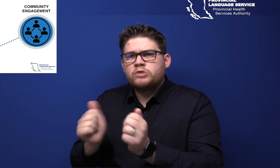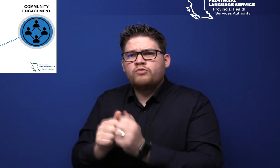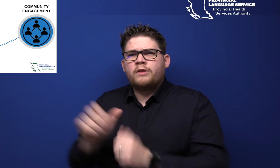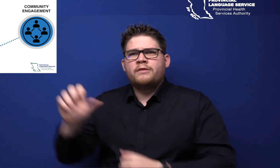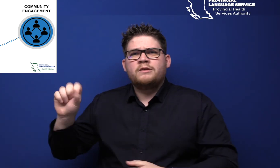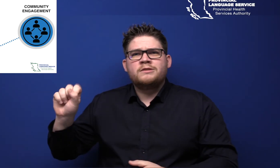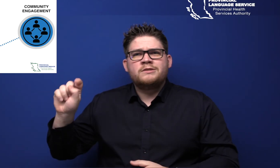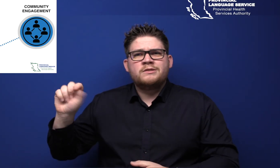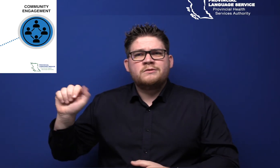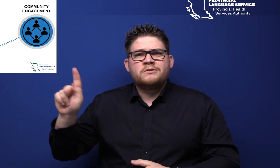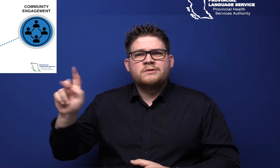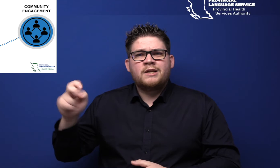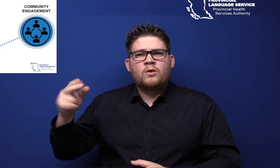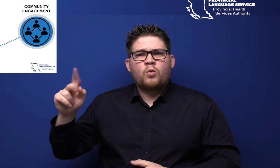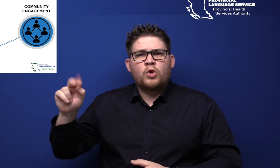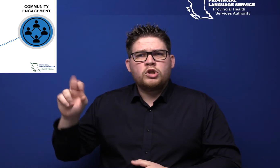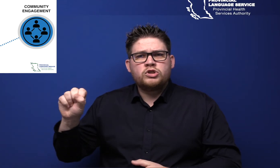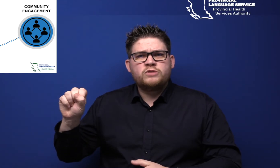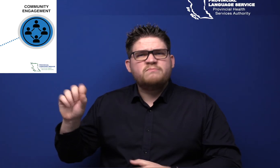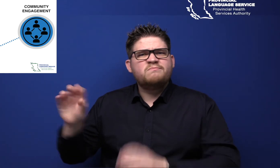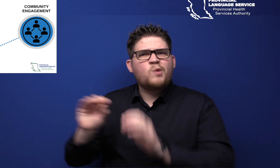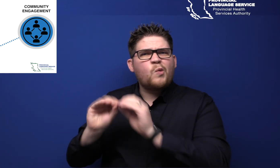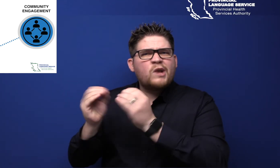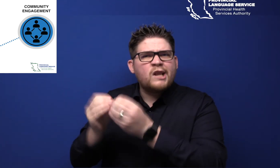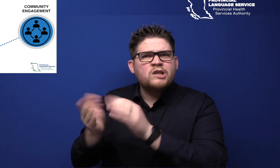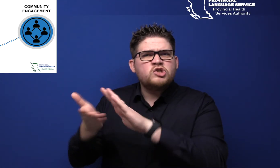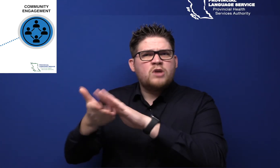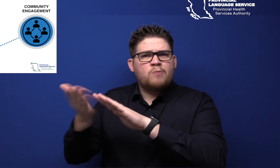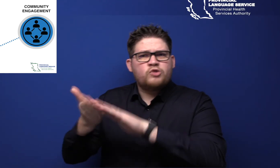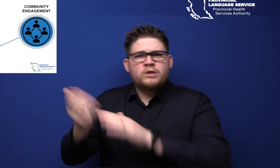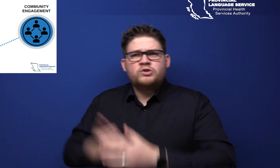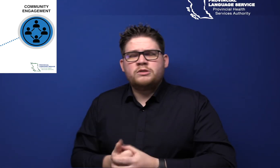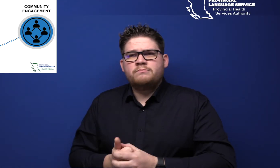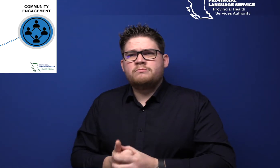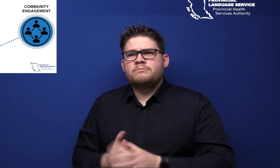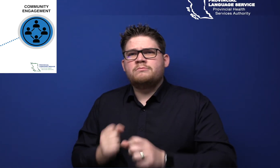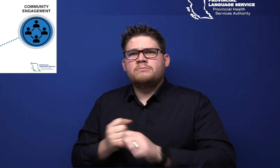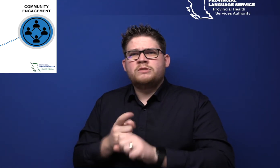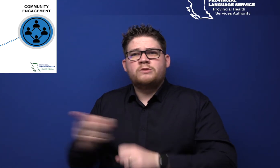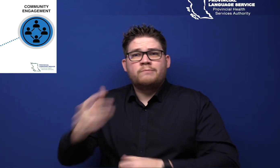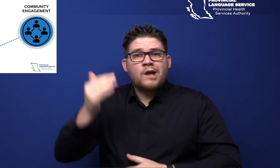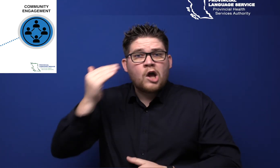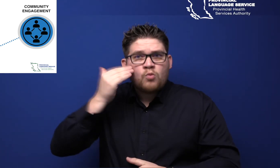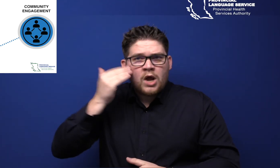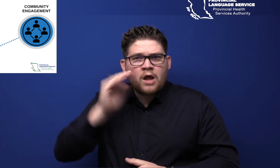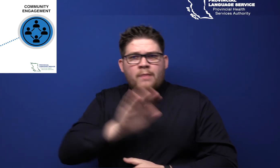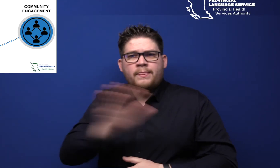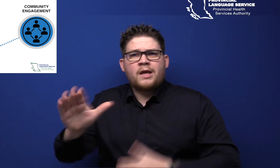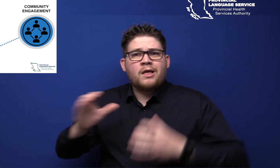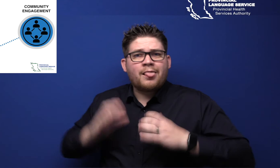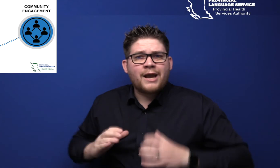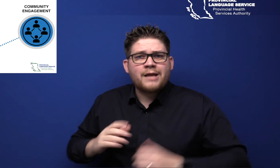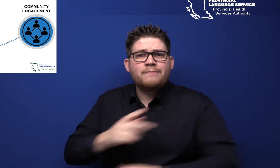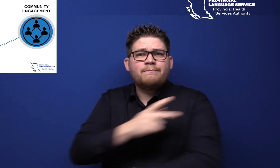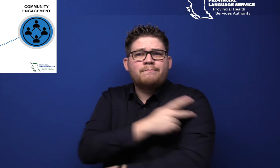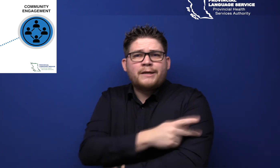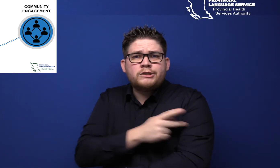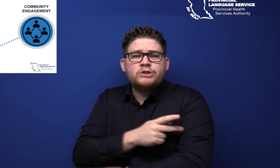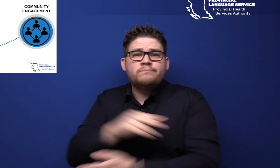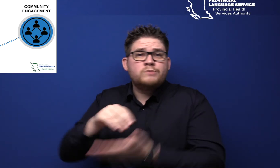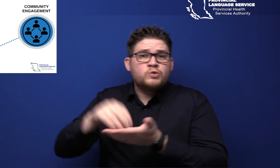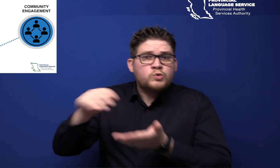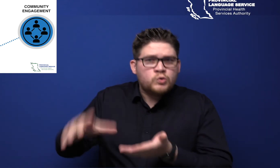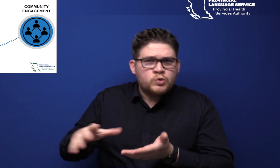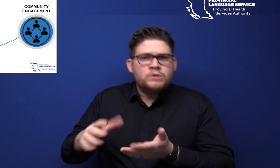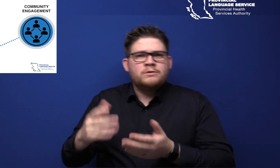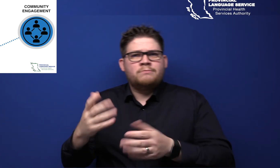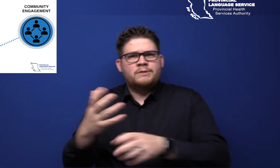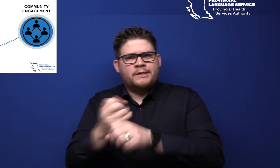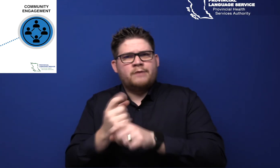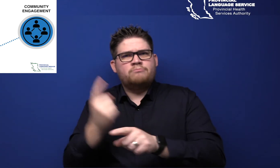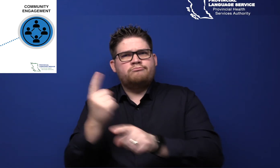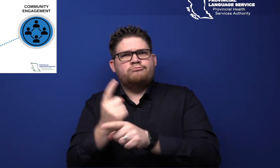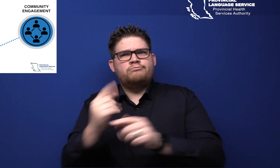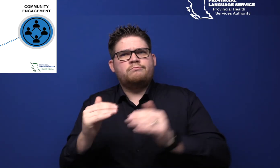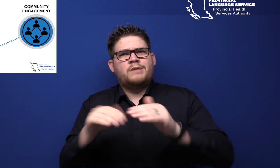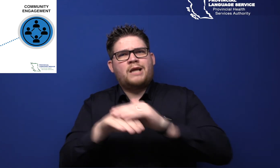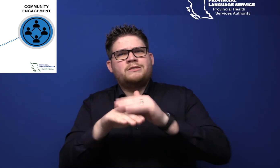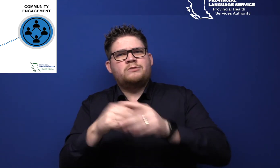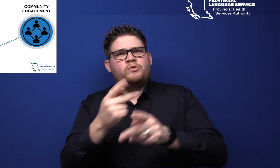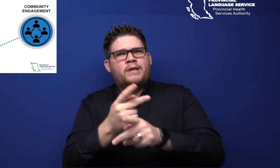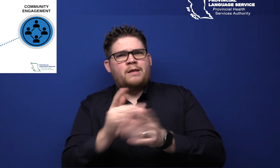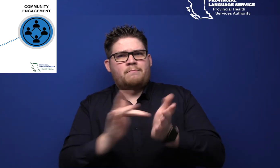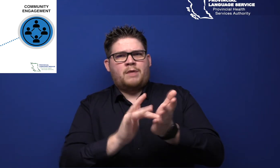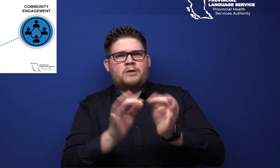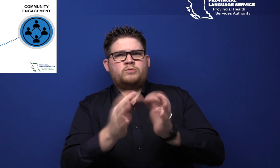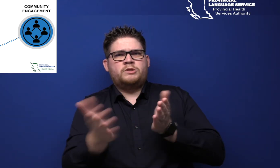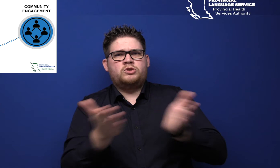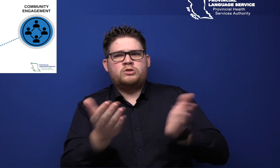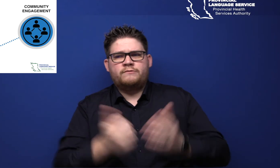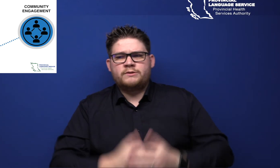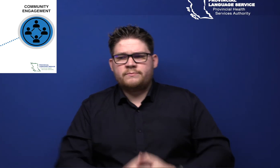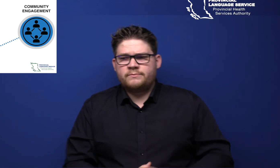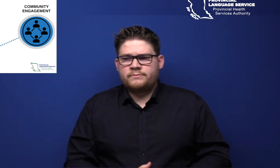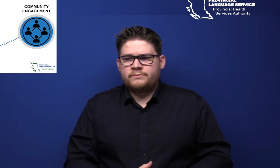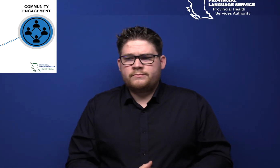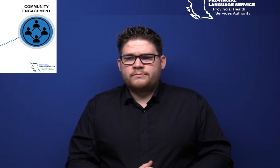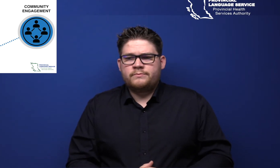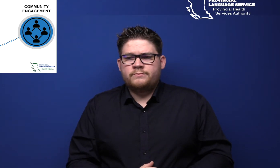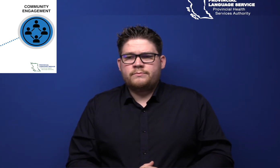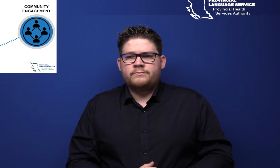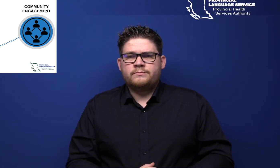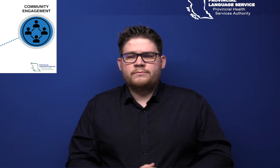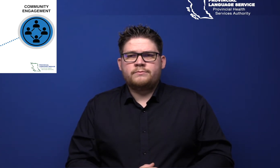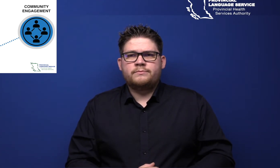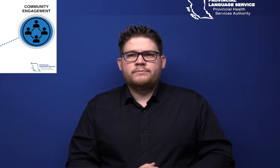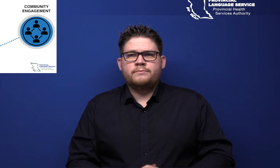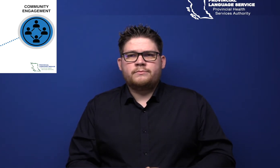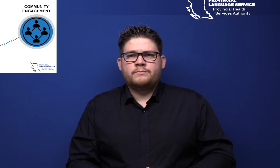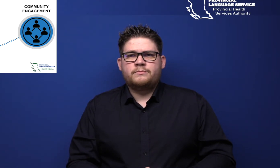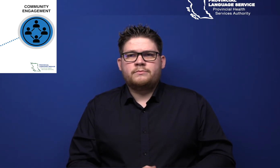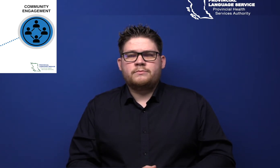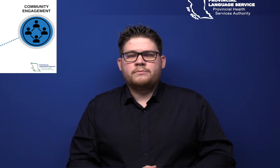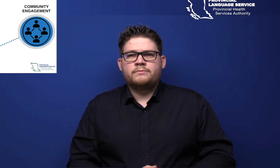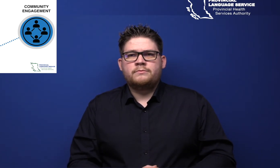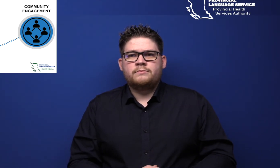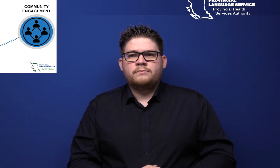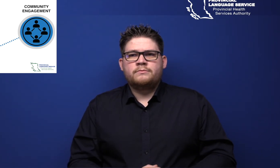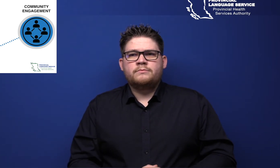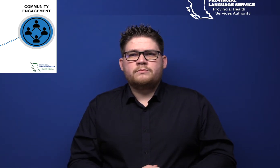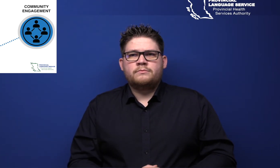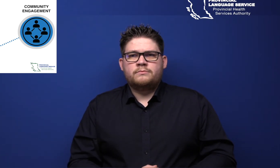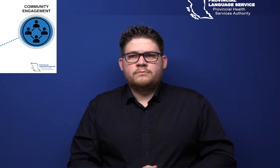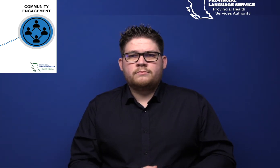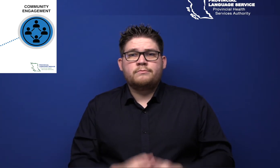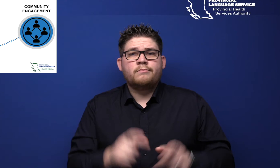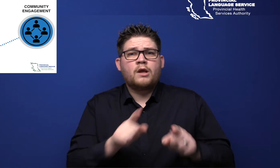I WORK CLOSELY WITH STAKEHOLDERS. MAKING SURE THAT CLIENTS AND INDIVIDUALS WHO NEED INTERPRETING SERVICES CAN GET THOSE SERVICES.